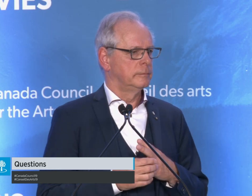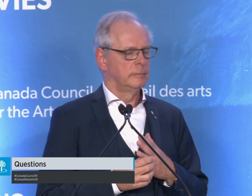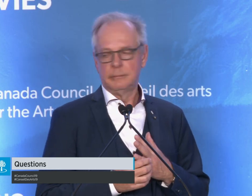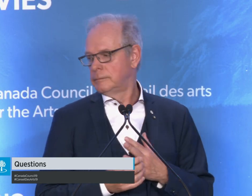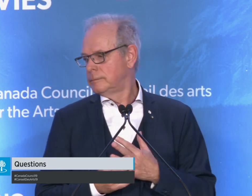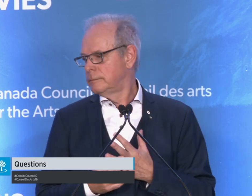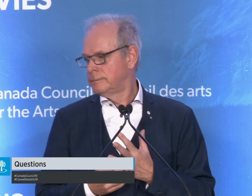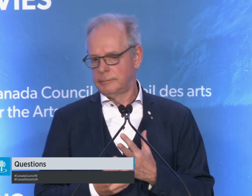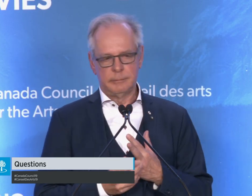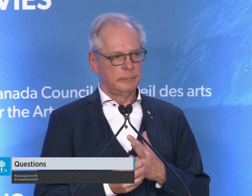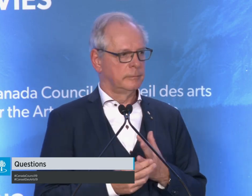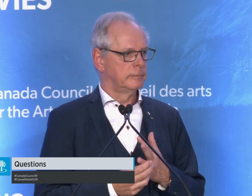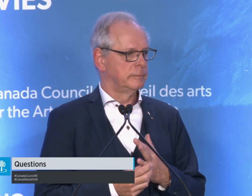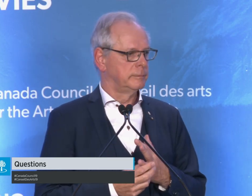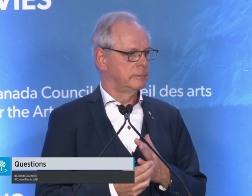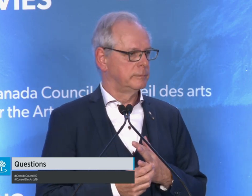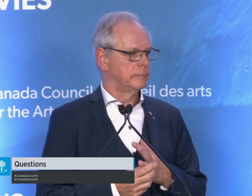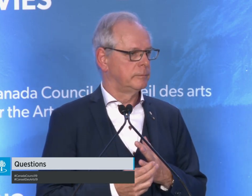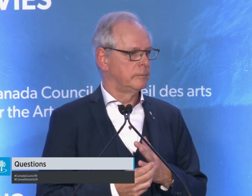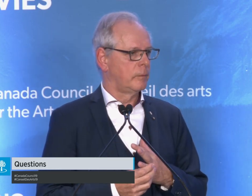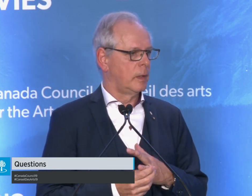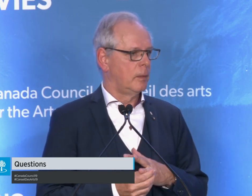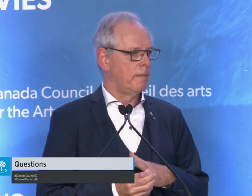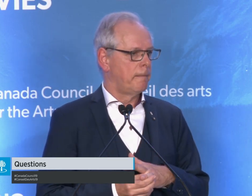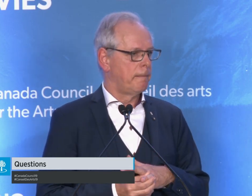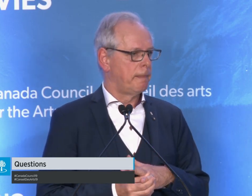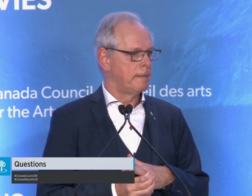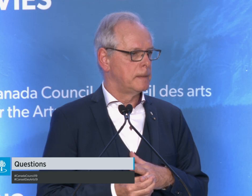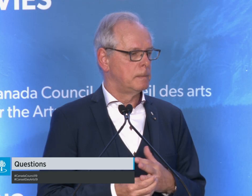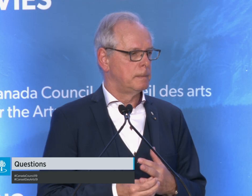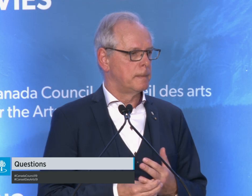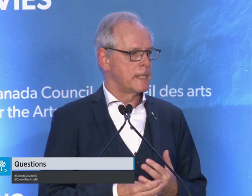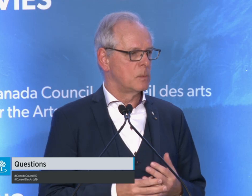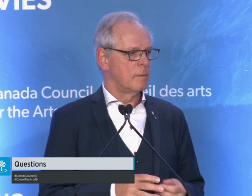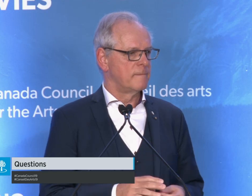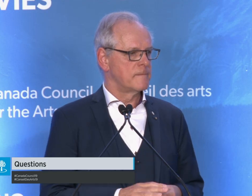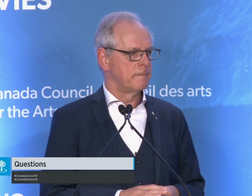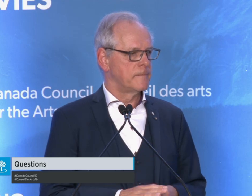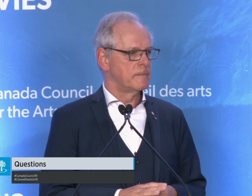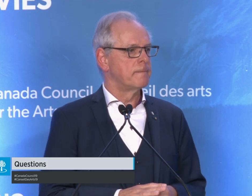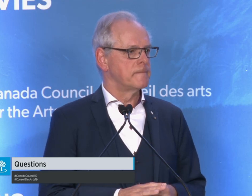It is from Julian Legere, from Vancouver. It is concerning harassment.